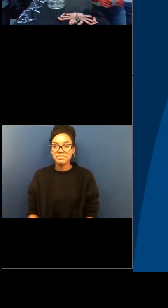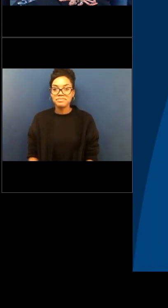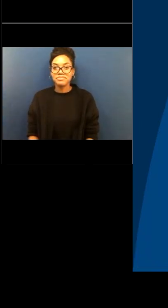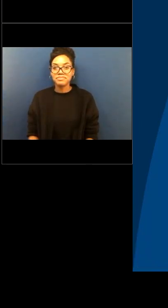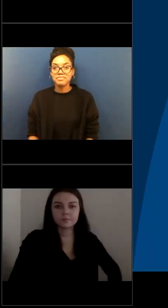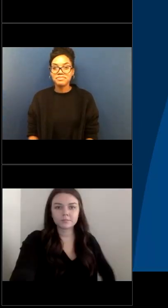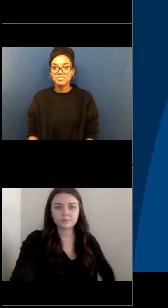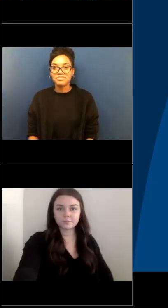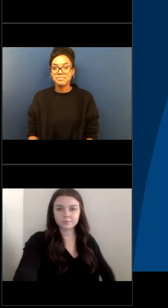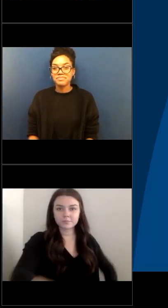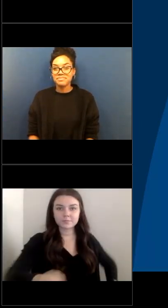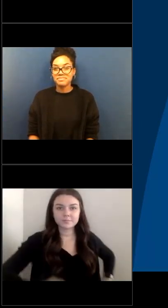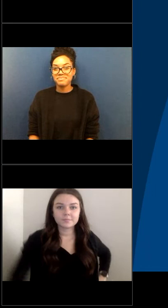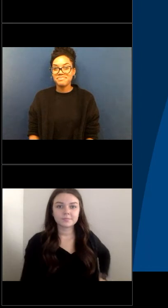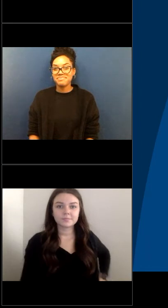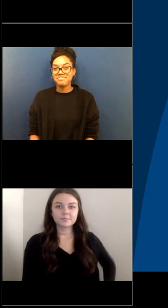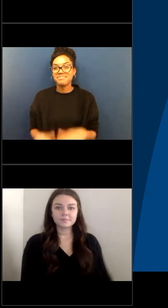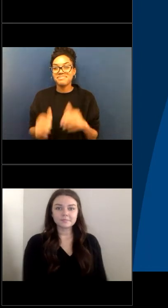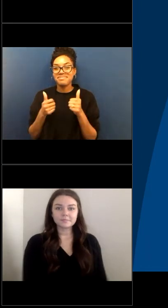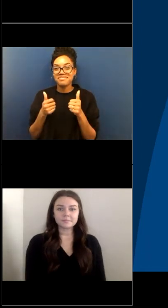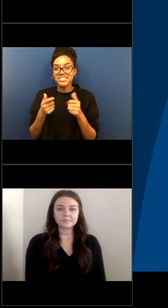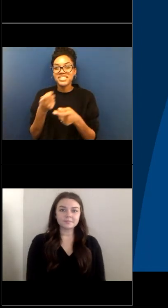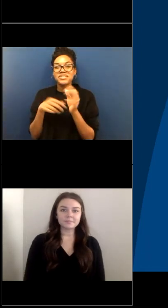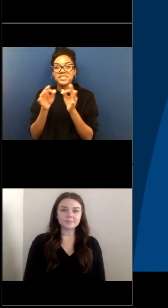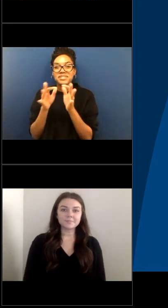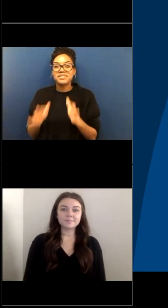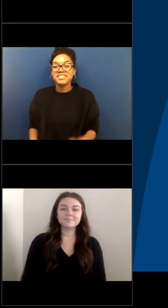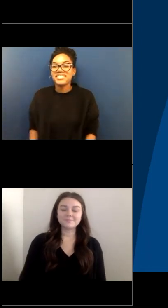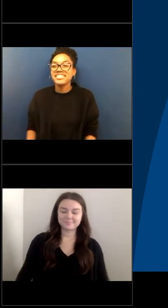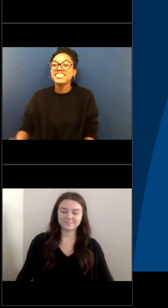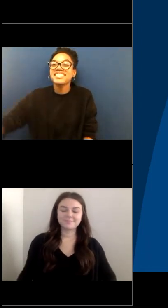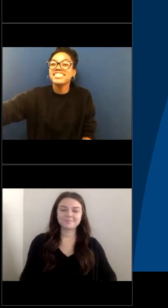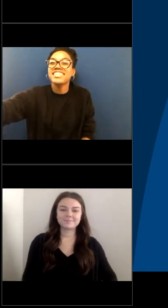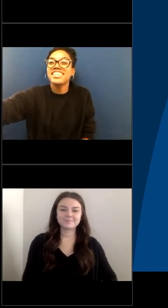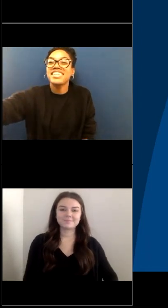Thank you all, I'm back to talk about where do crabs go?